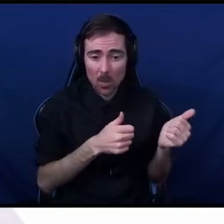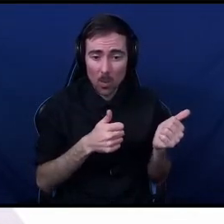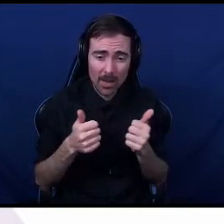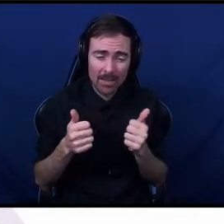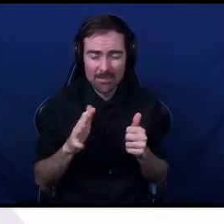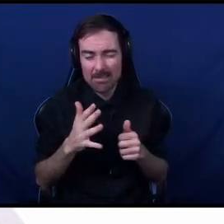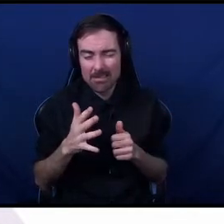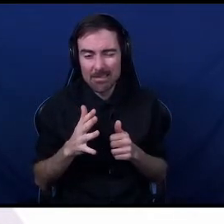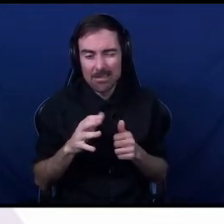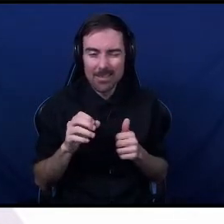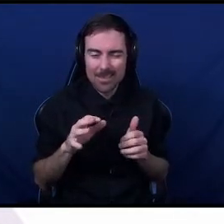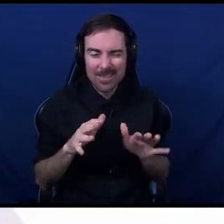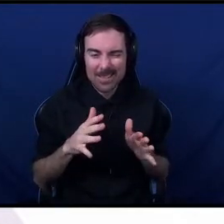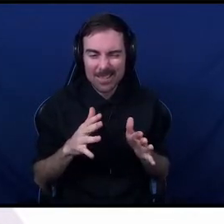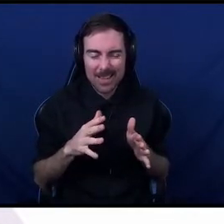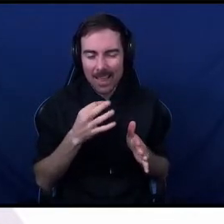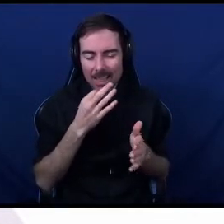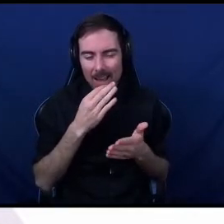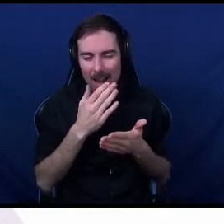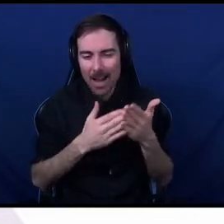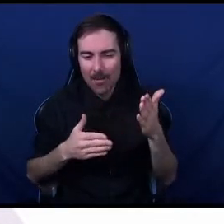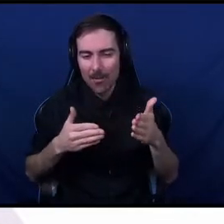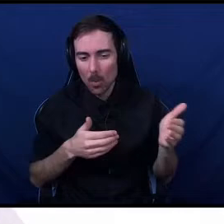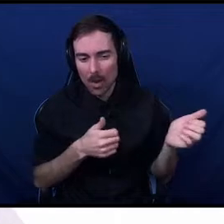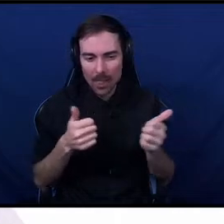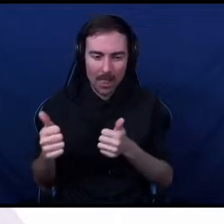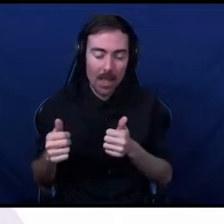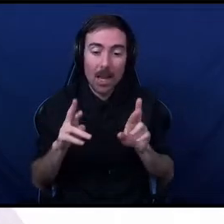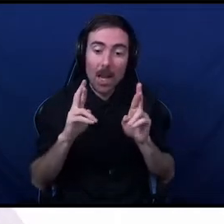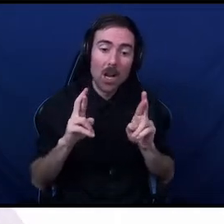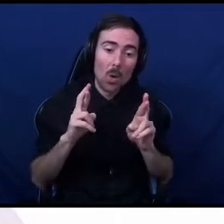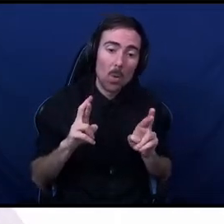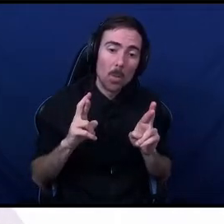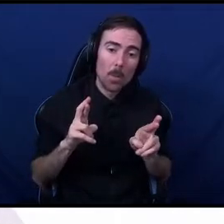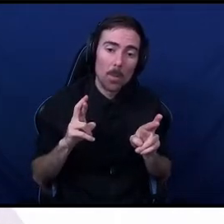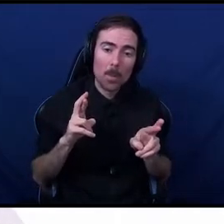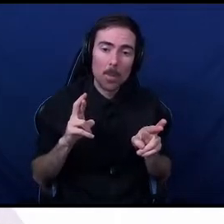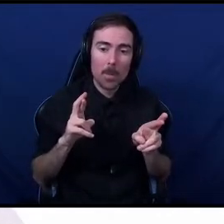think, but where my hope, certainly lies is the startups